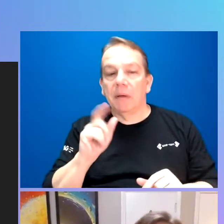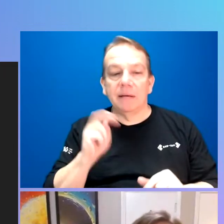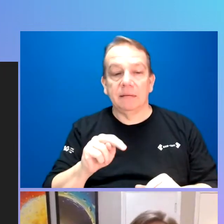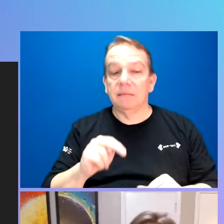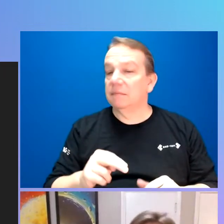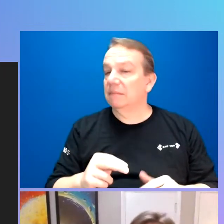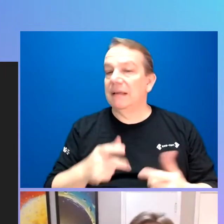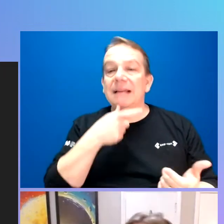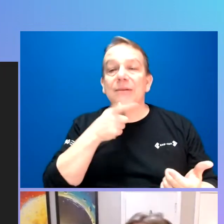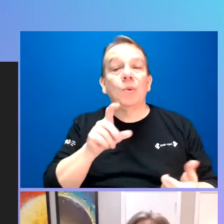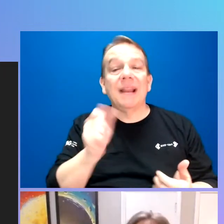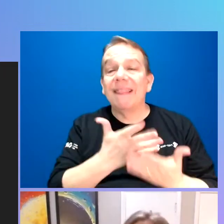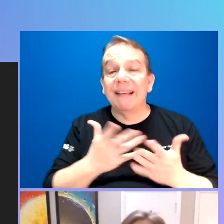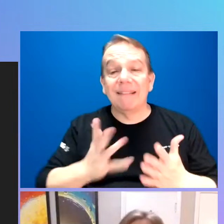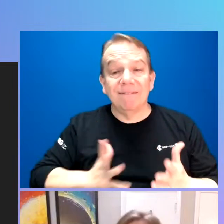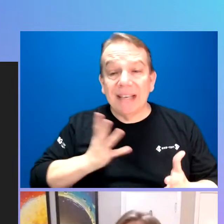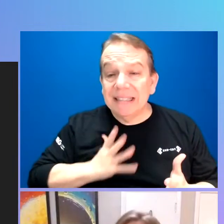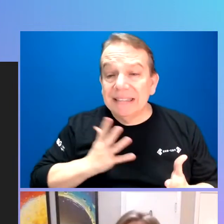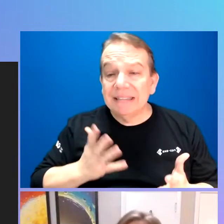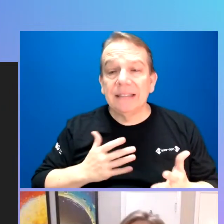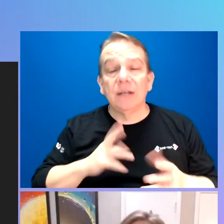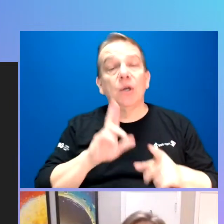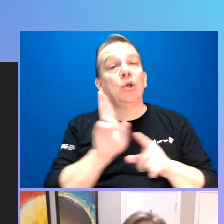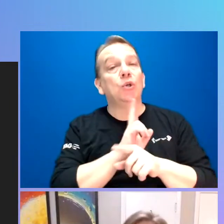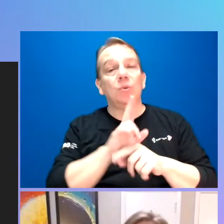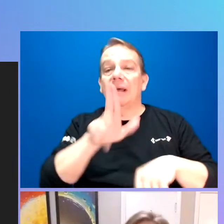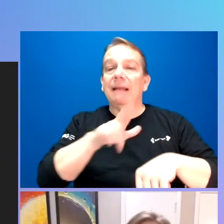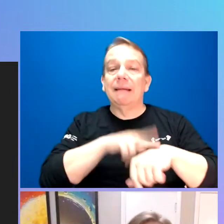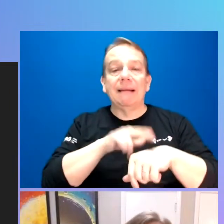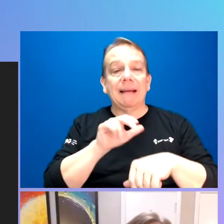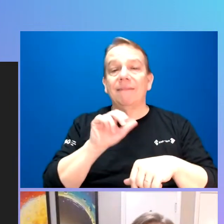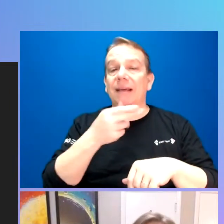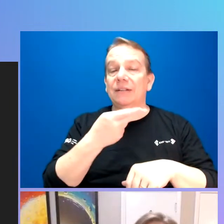great. Doesn't need anything fancy. We can use a native HTML